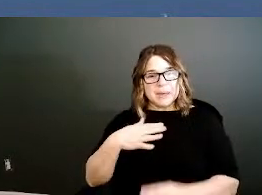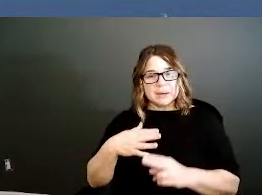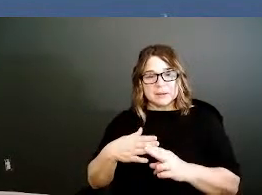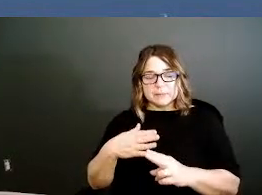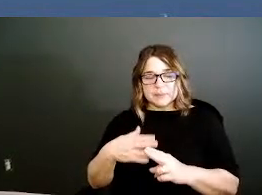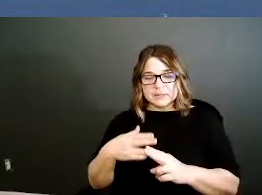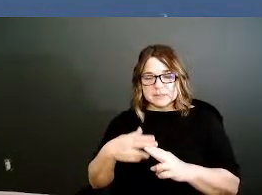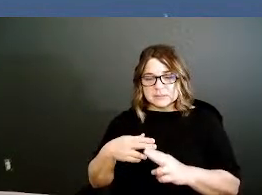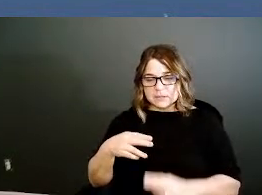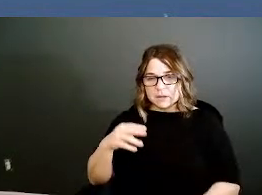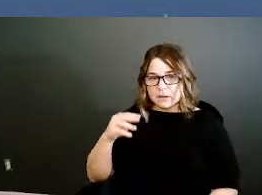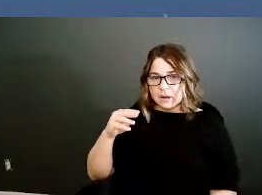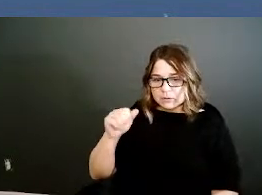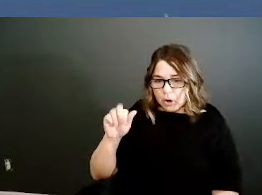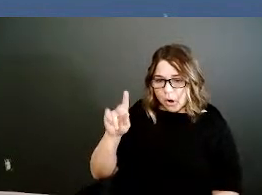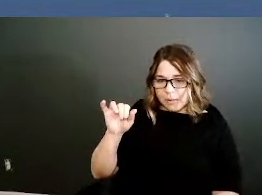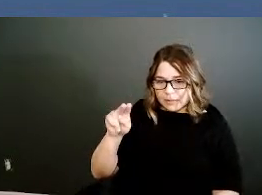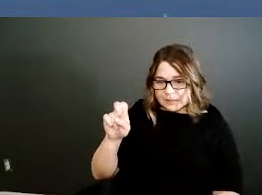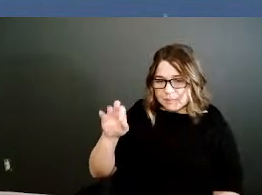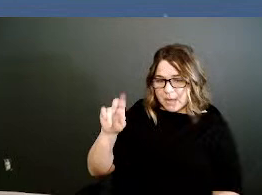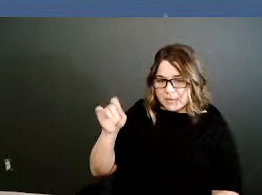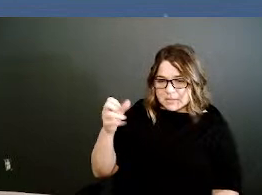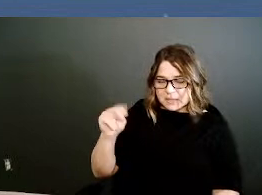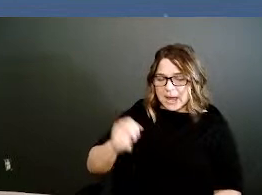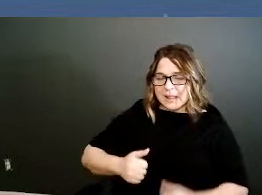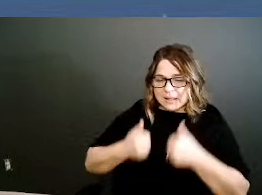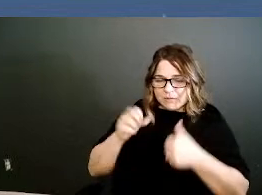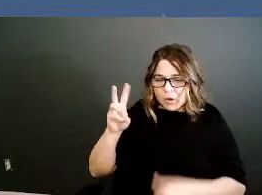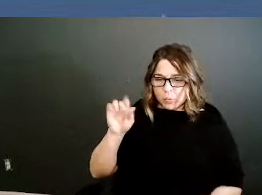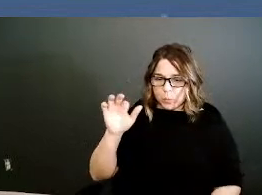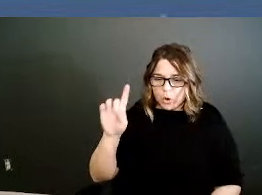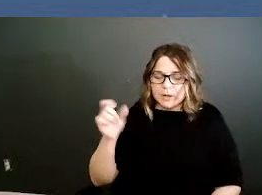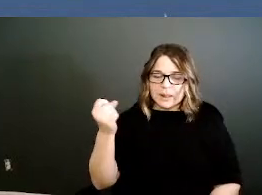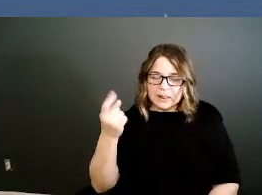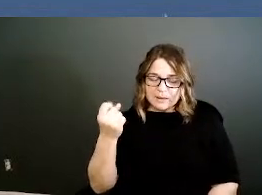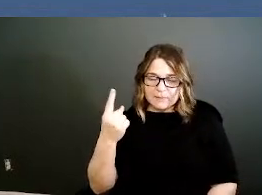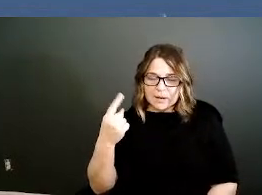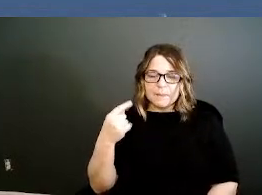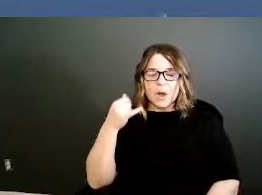WHILE WE HAVE ALWAYS NEEDED THIS IT'S EVEN MORE ESSENTIAL WITH THE EFFECTS OF THE ONGOING PANDEMIC AND I